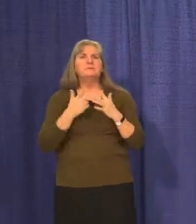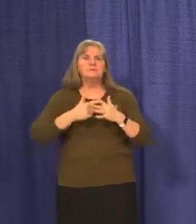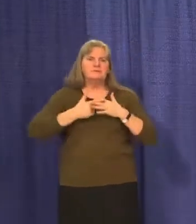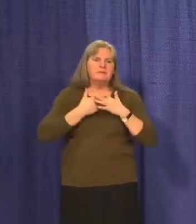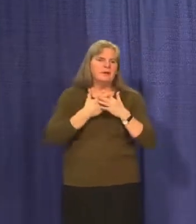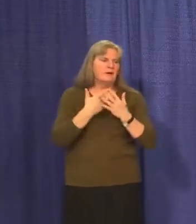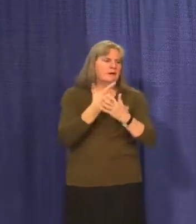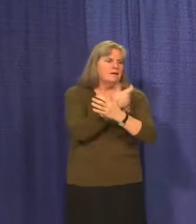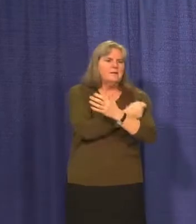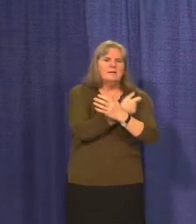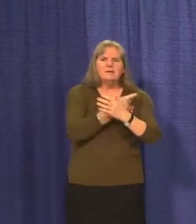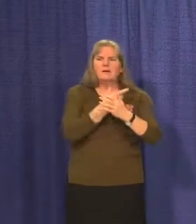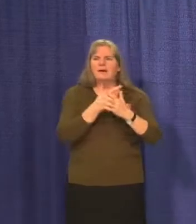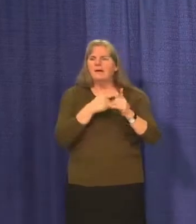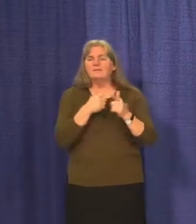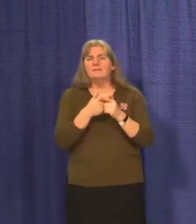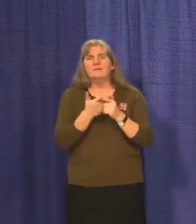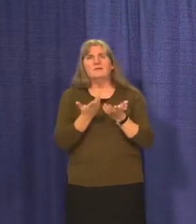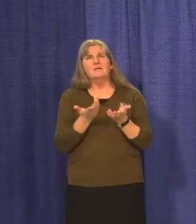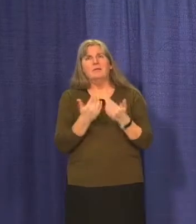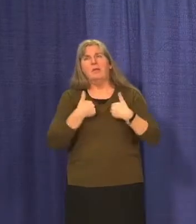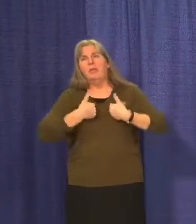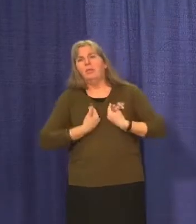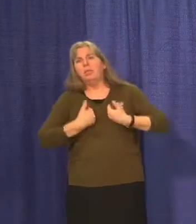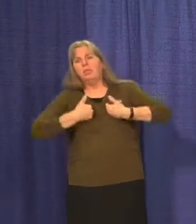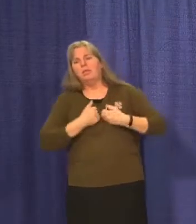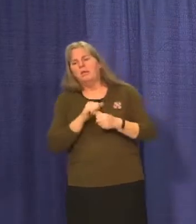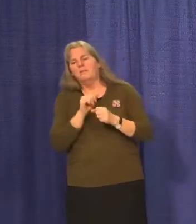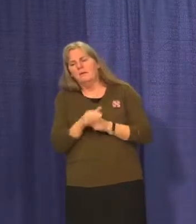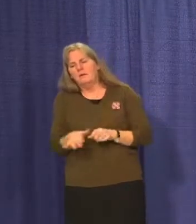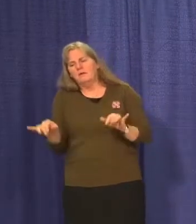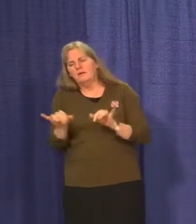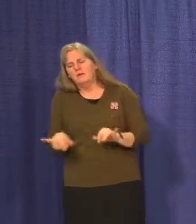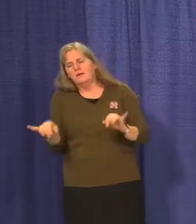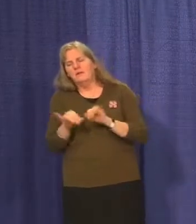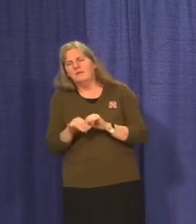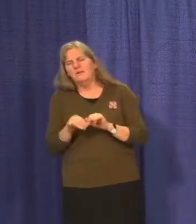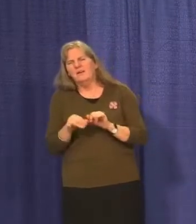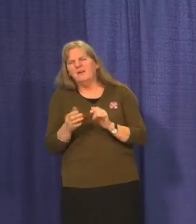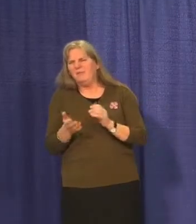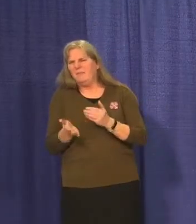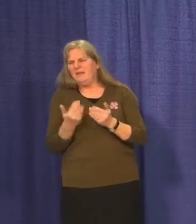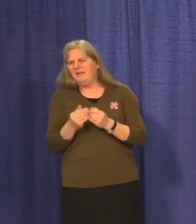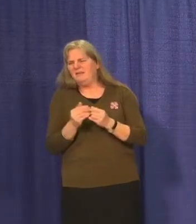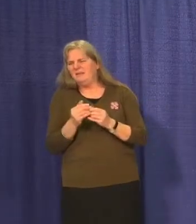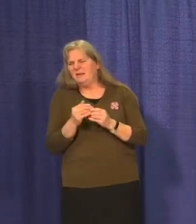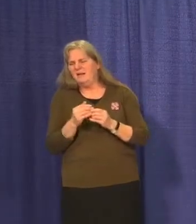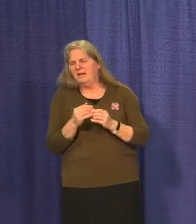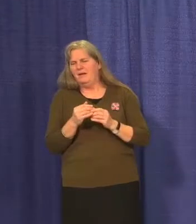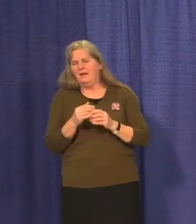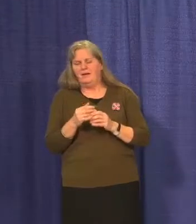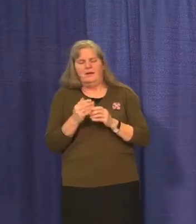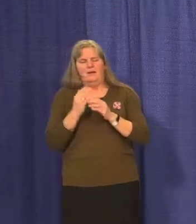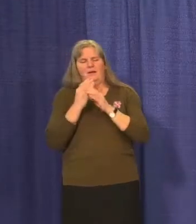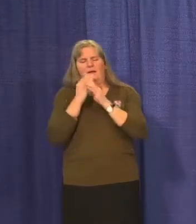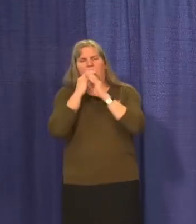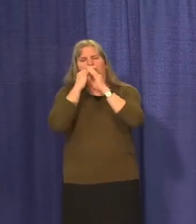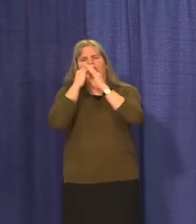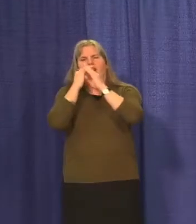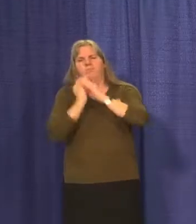of vaccinations, and just plain pandemic fatigue, it can be easy to let down our guard, to ease